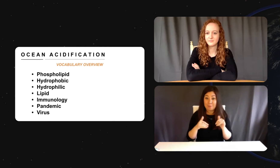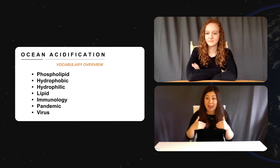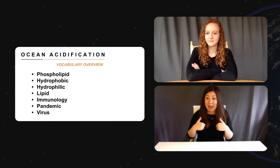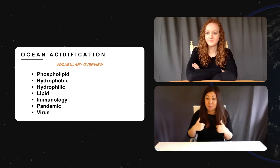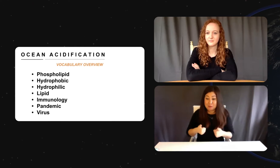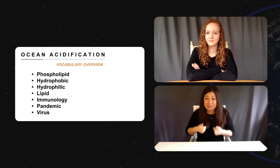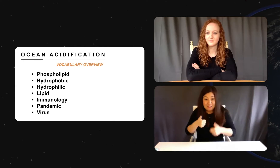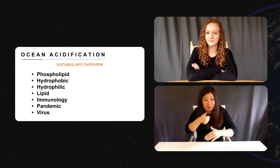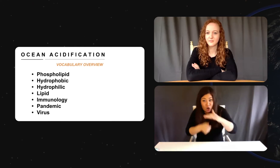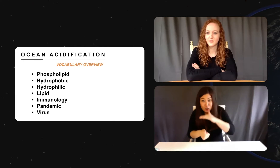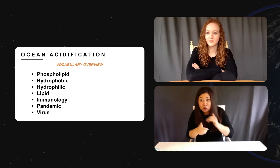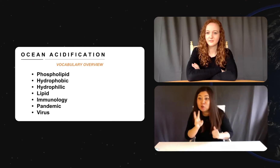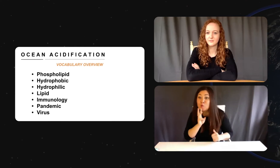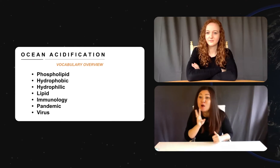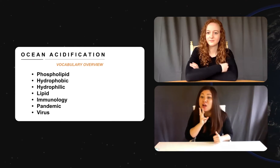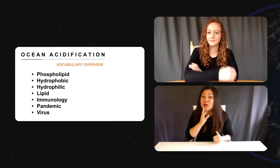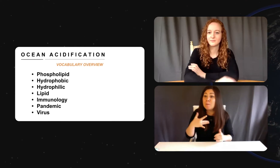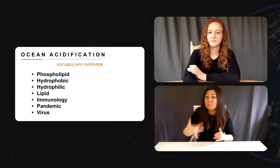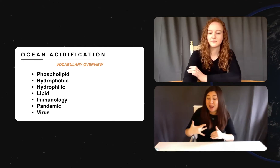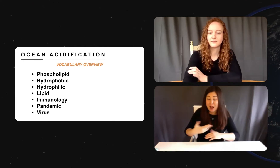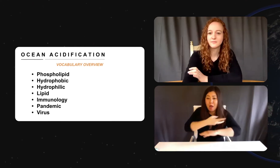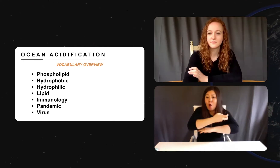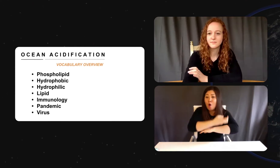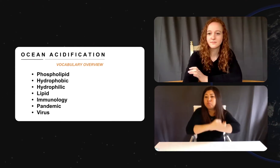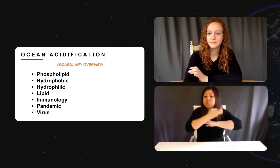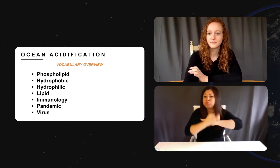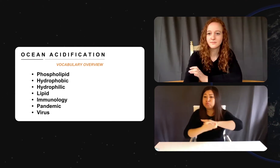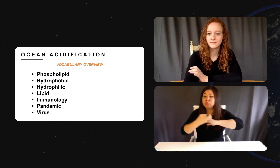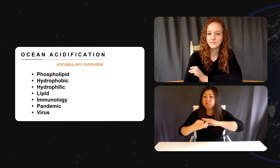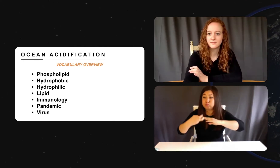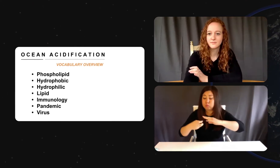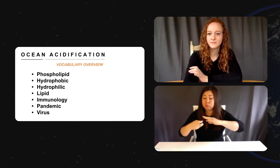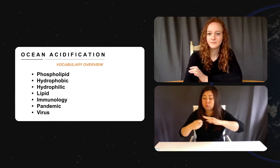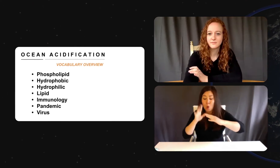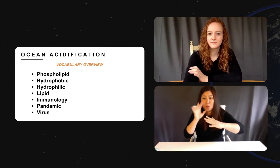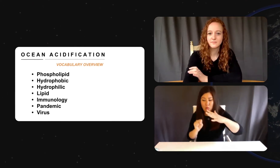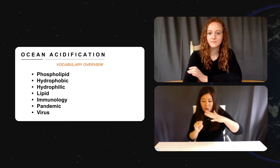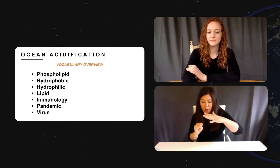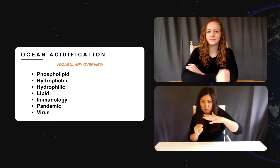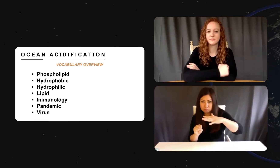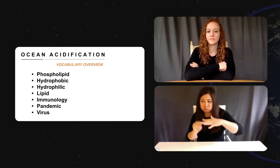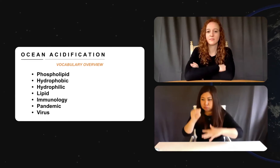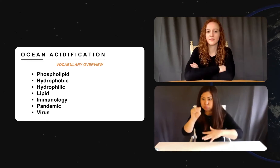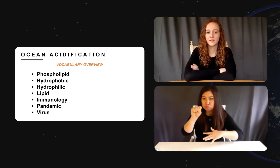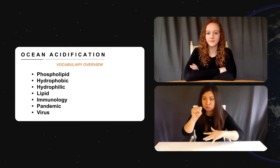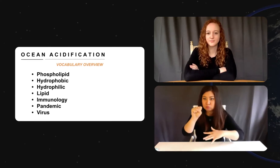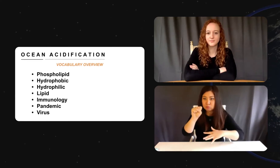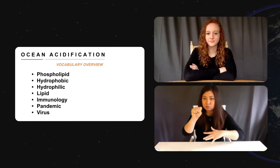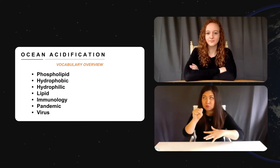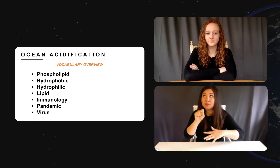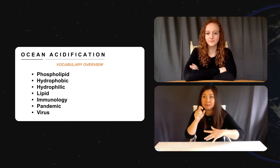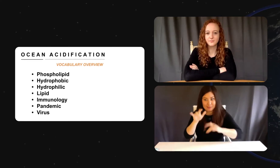That's one effect. Creatures under the water can float to the surface.